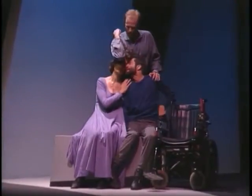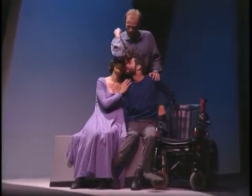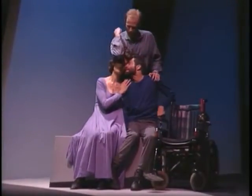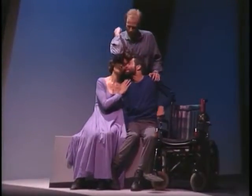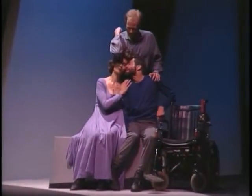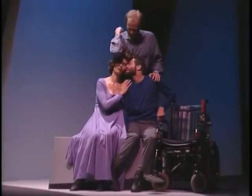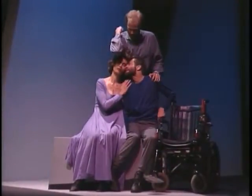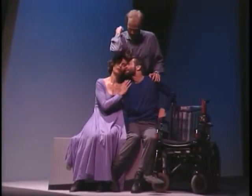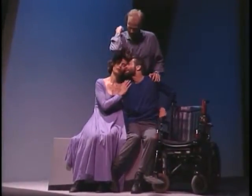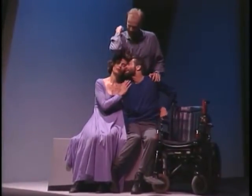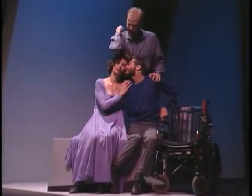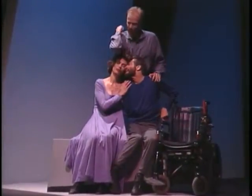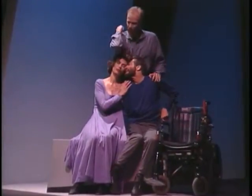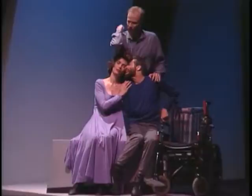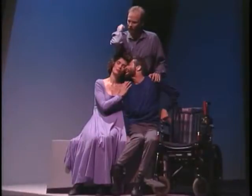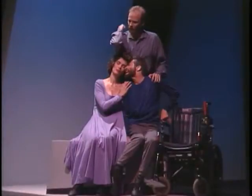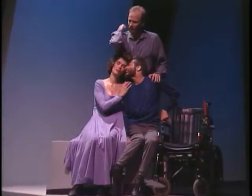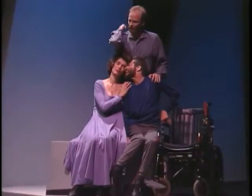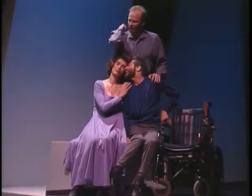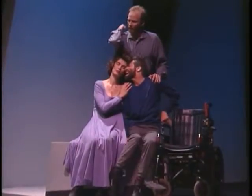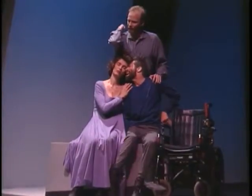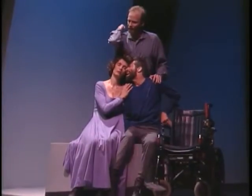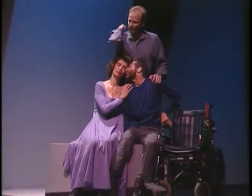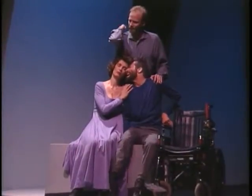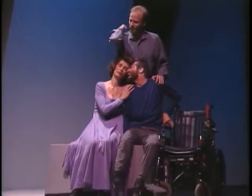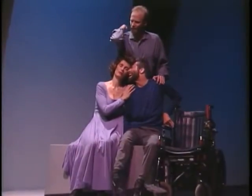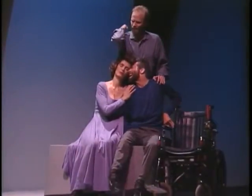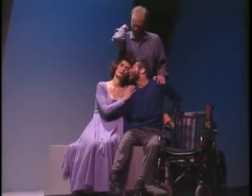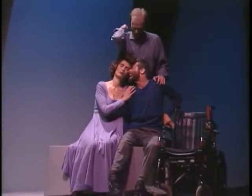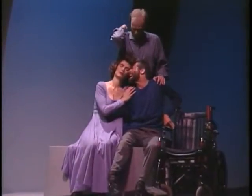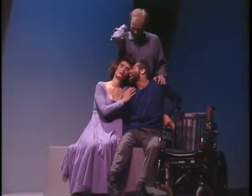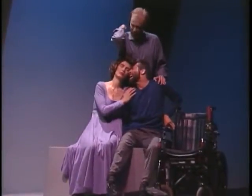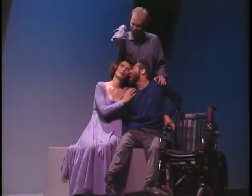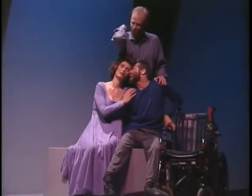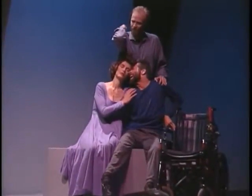right arm goes into spasm my girlfriend who I've been holding close